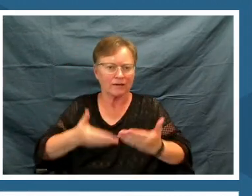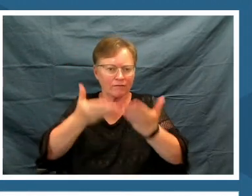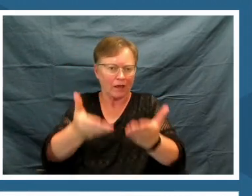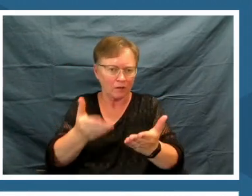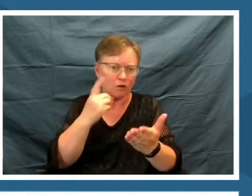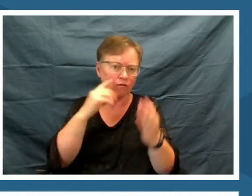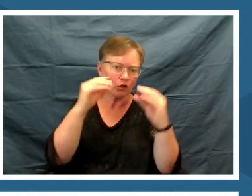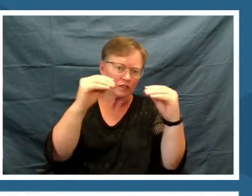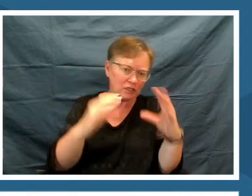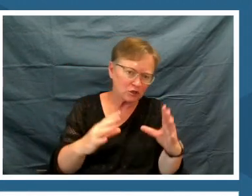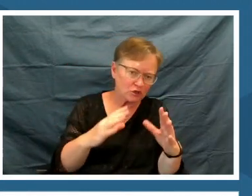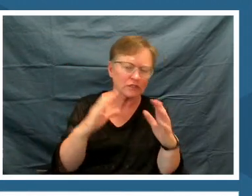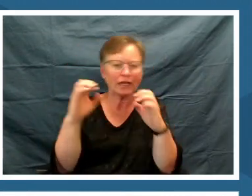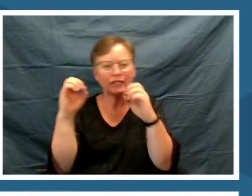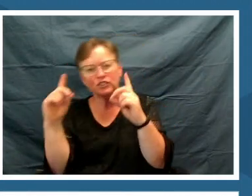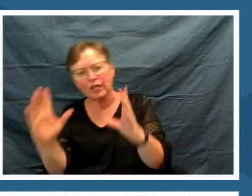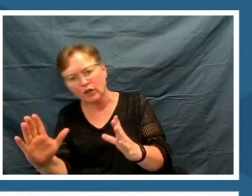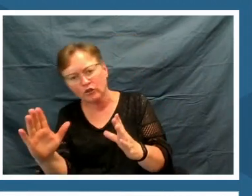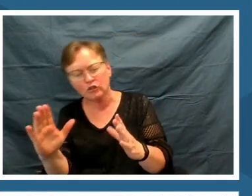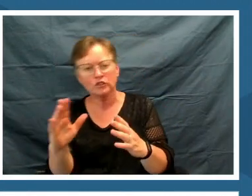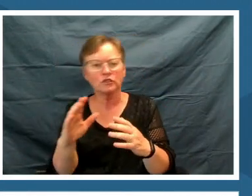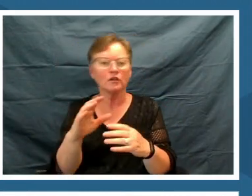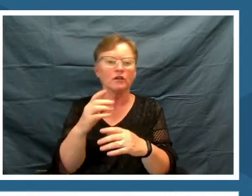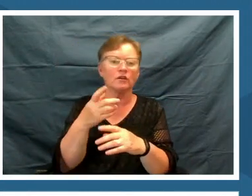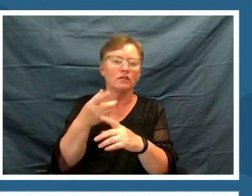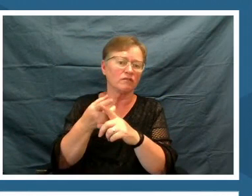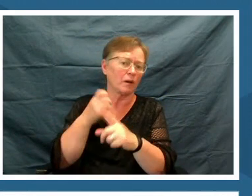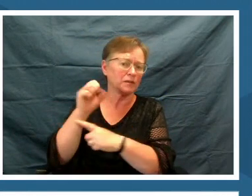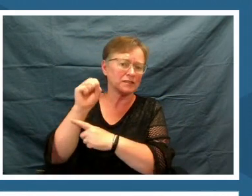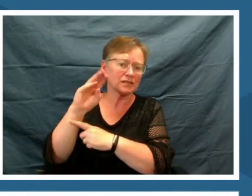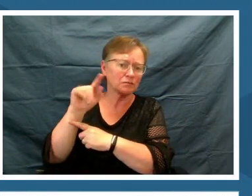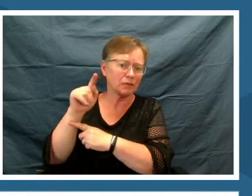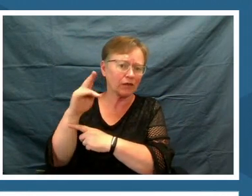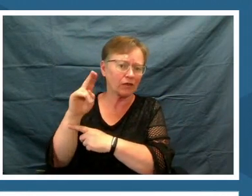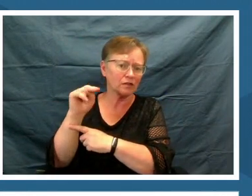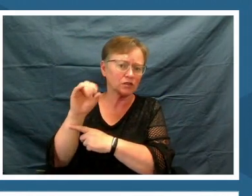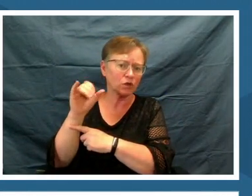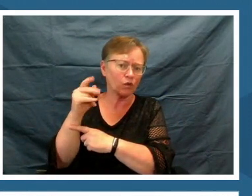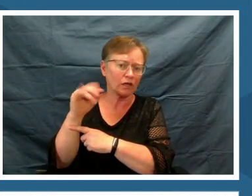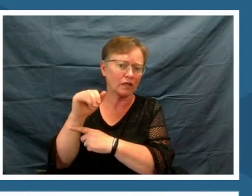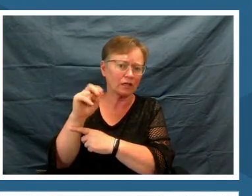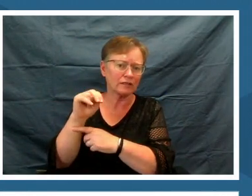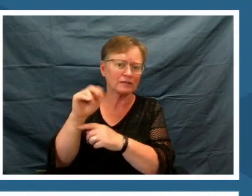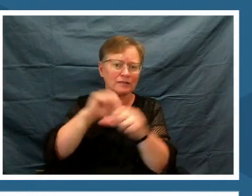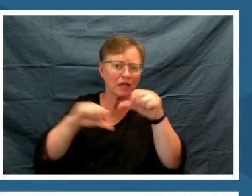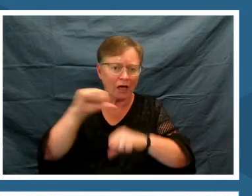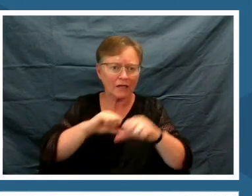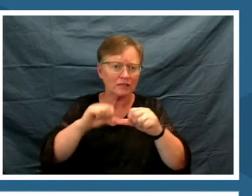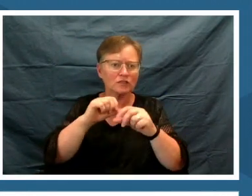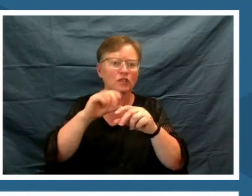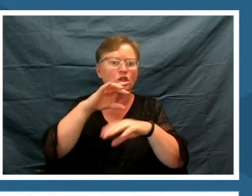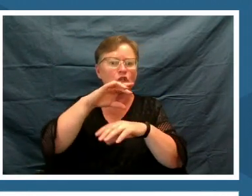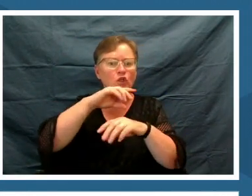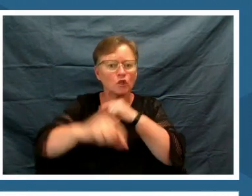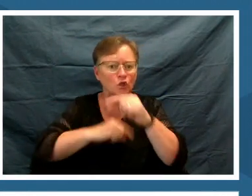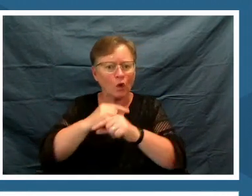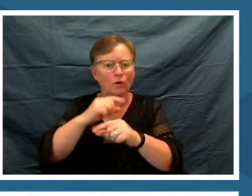for the smithsonian science for global goals project shown here